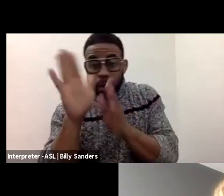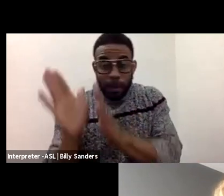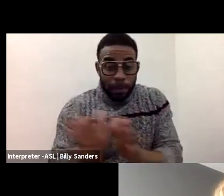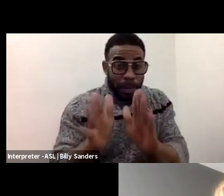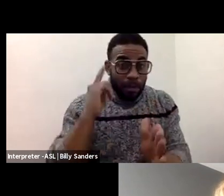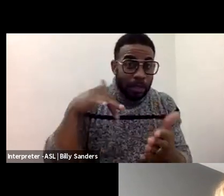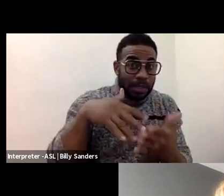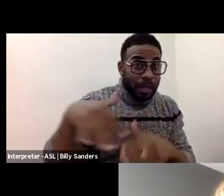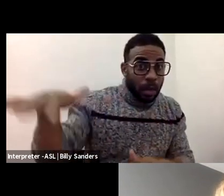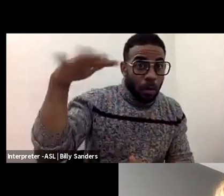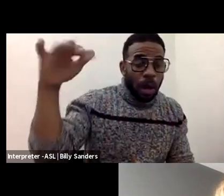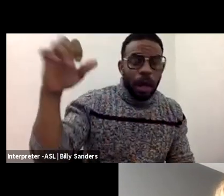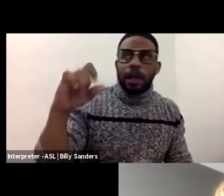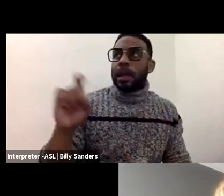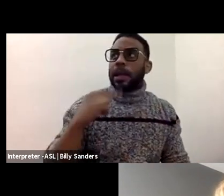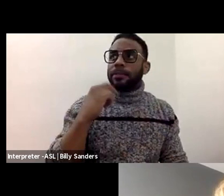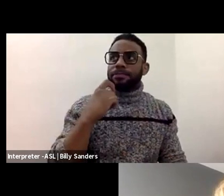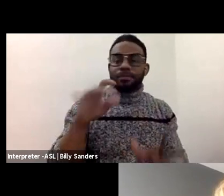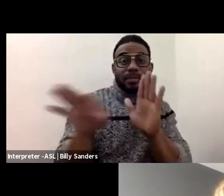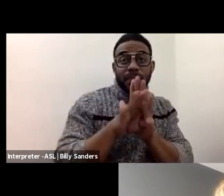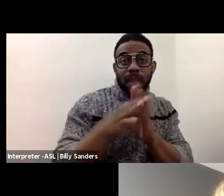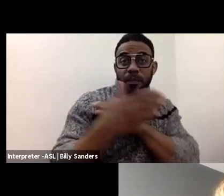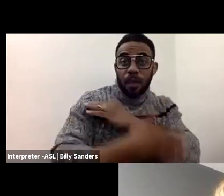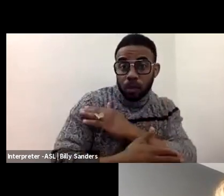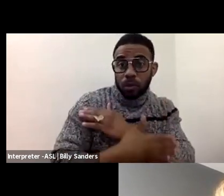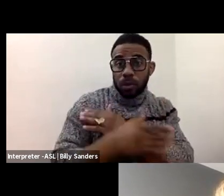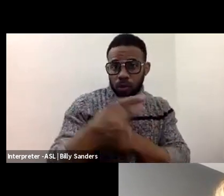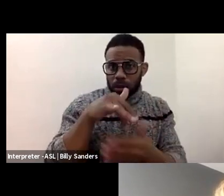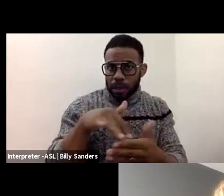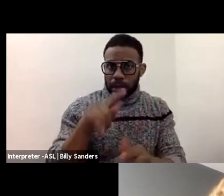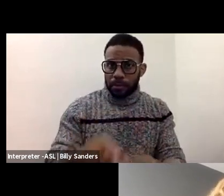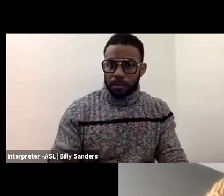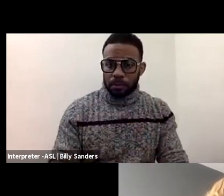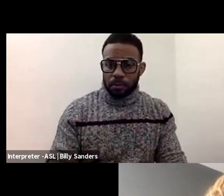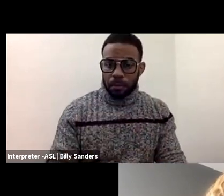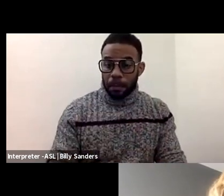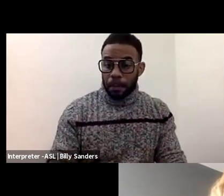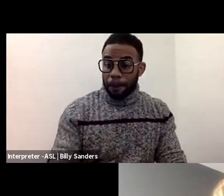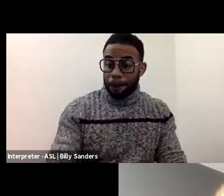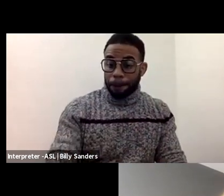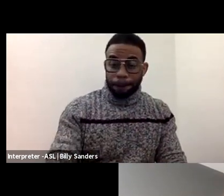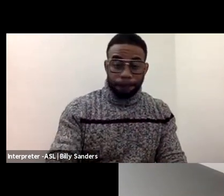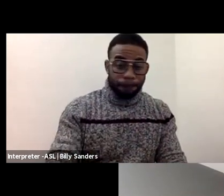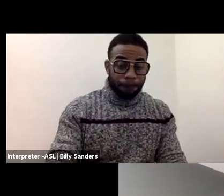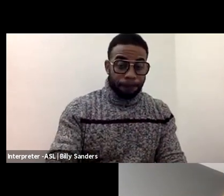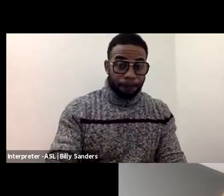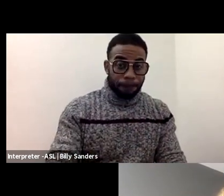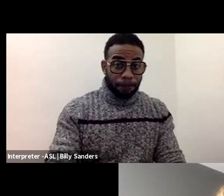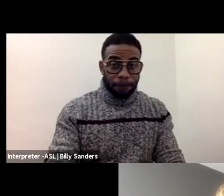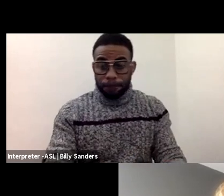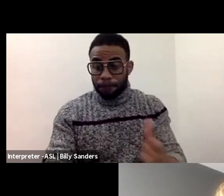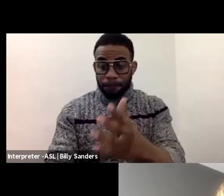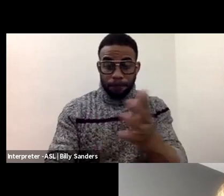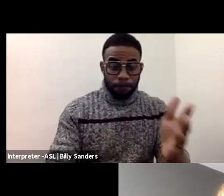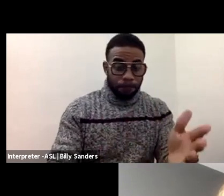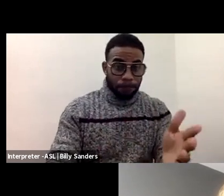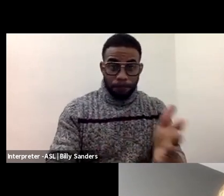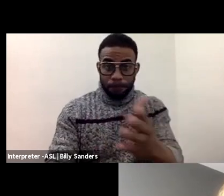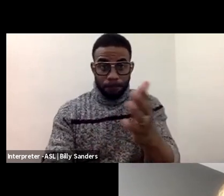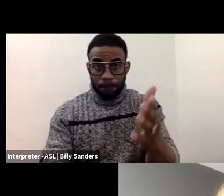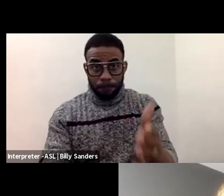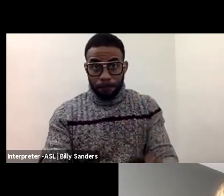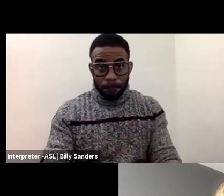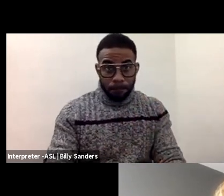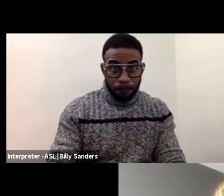abroad such as the selection of the countries you studied in? And Johileny, would you like to continue?